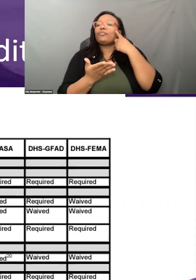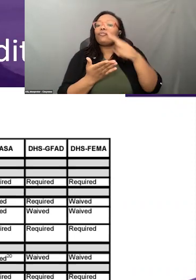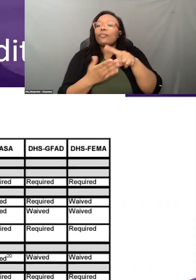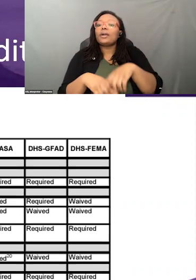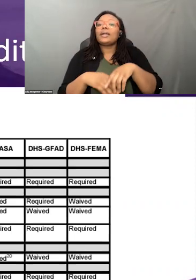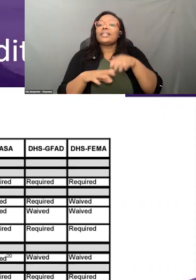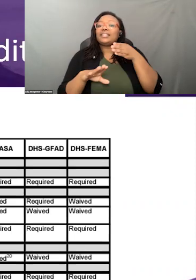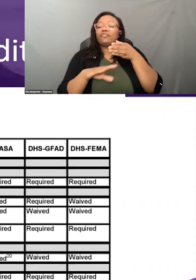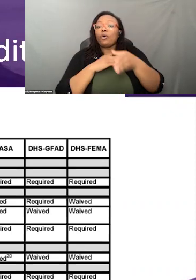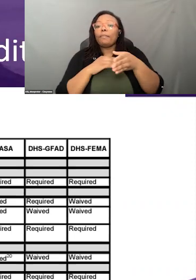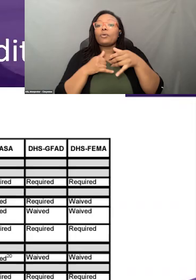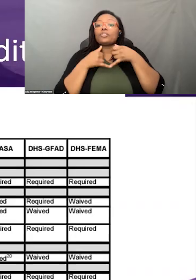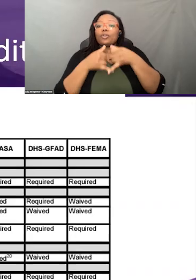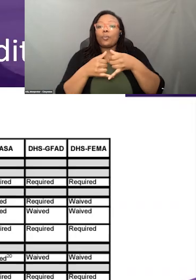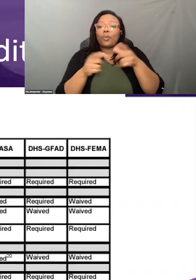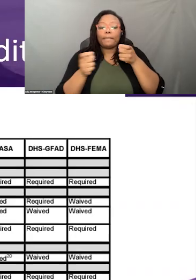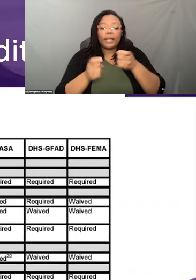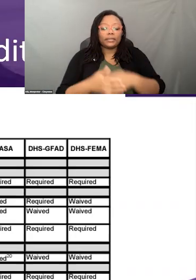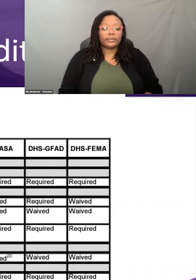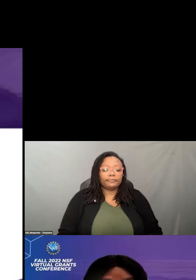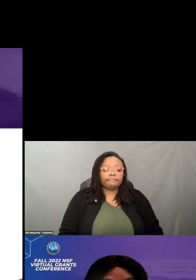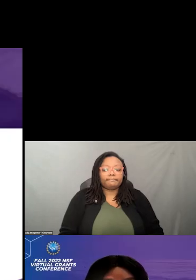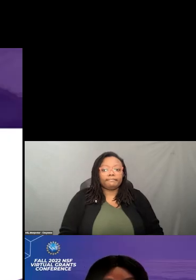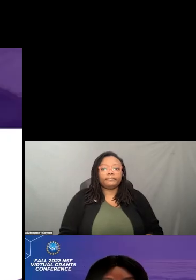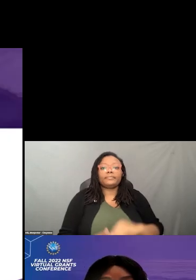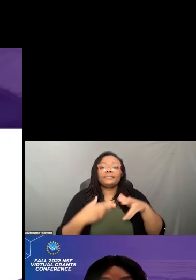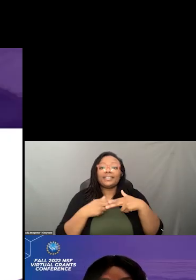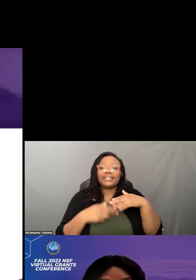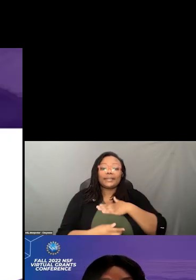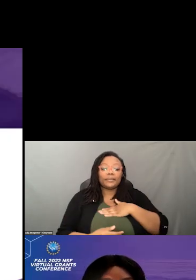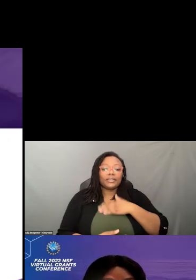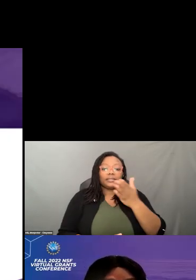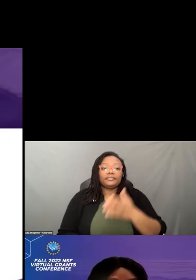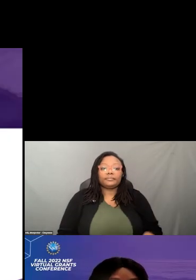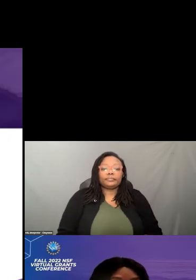And this is for like post-award management. Next slide, please.